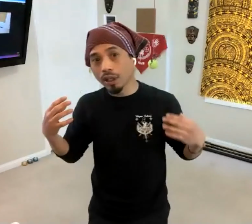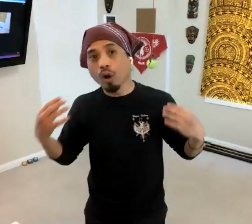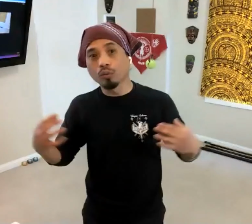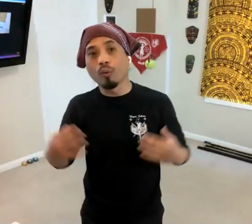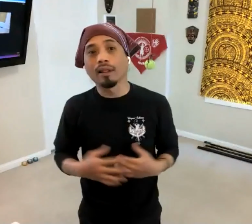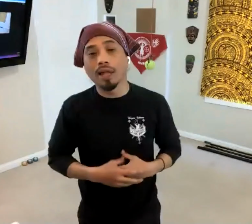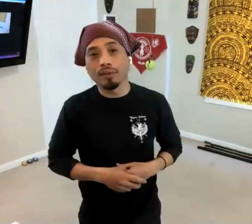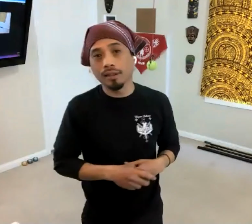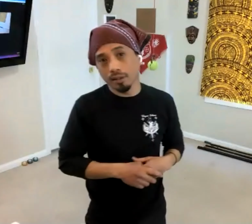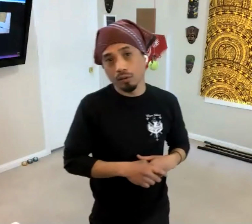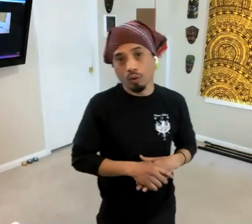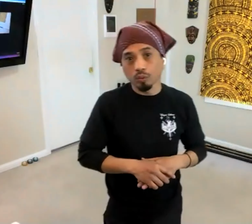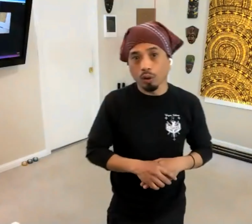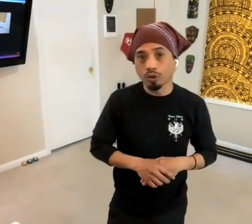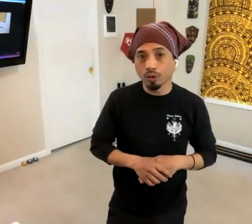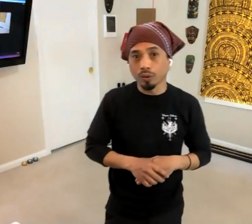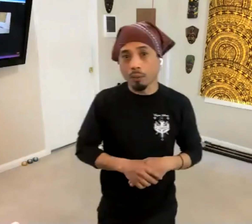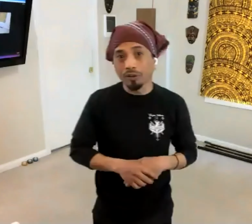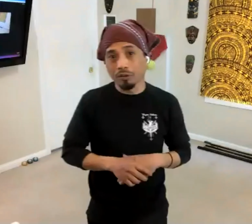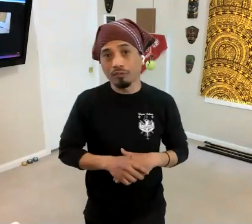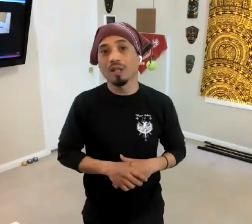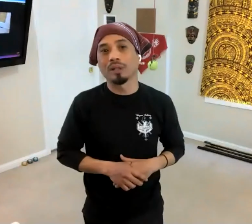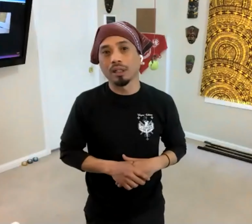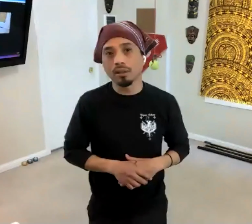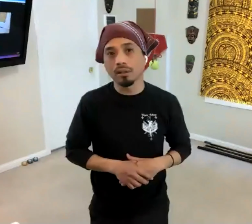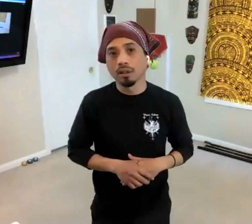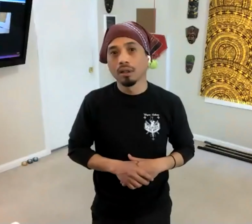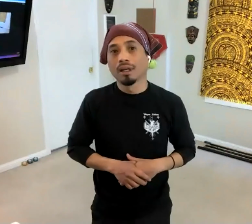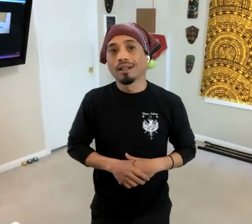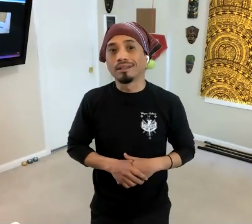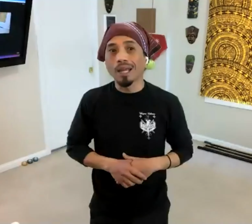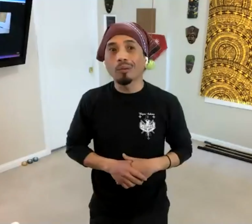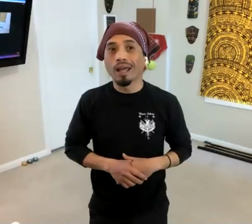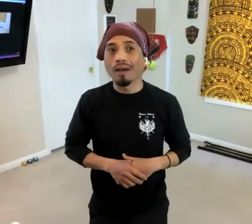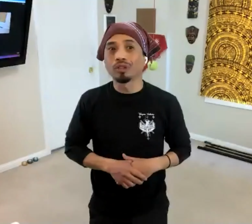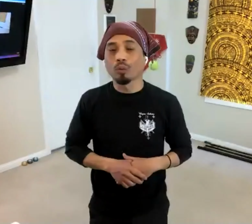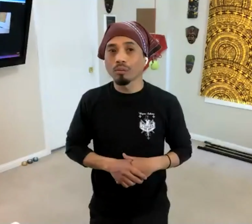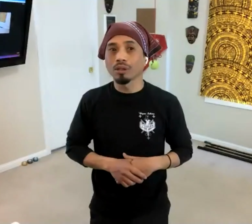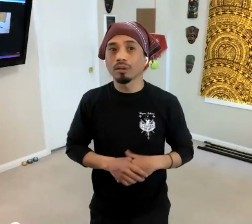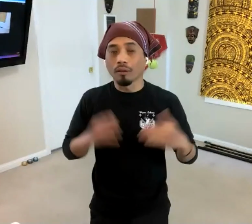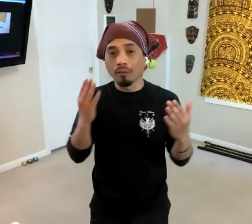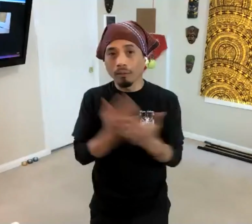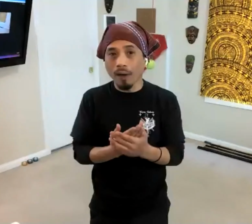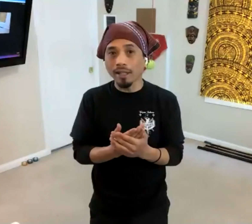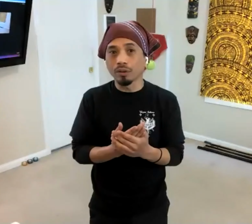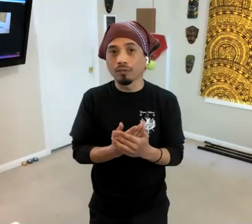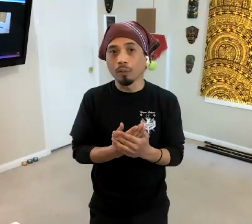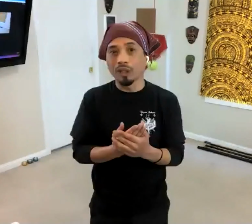LEATHERNECKS IS BECAUSE OF WORLD WAR II WHEN THEY WENT TO THE PHILIPPINES.